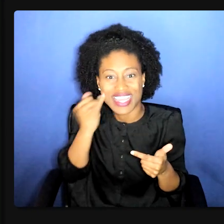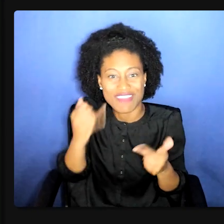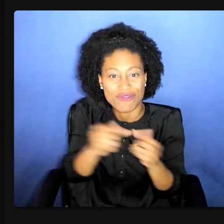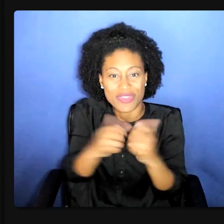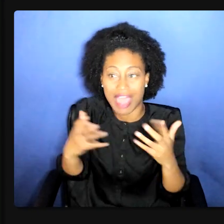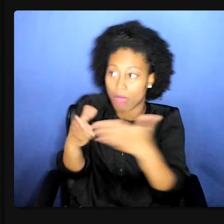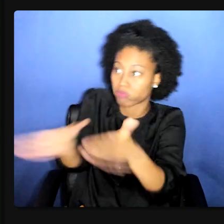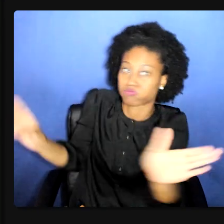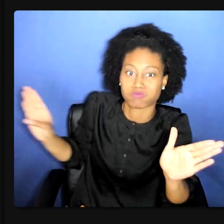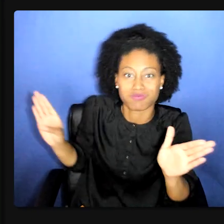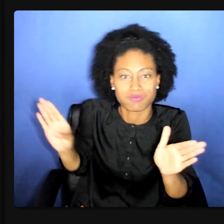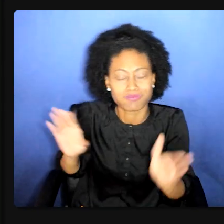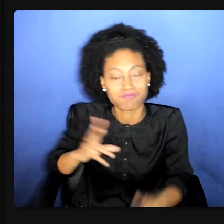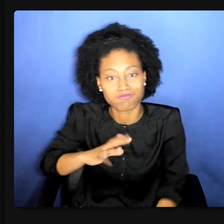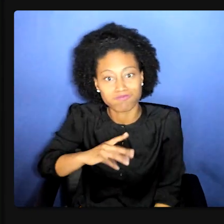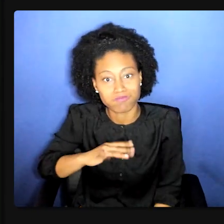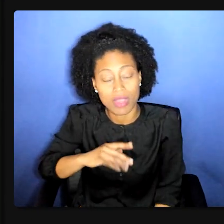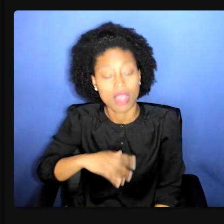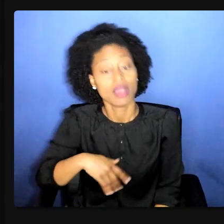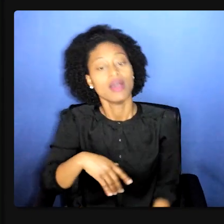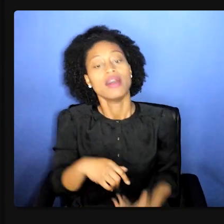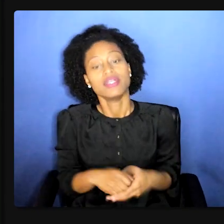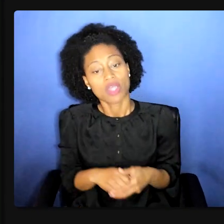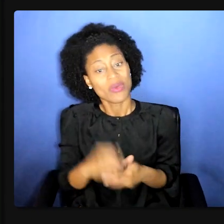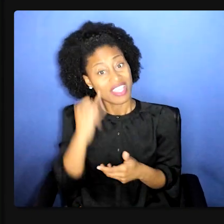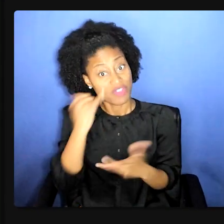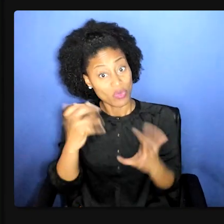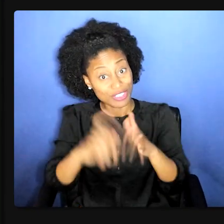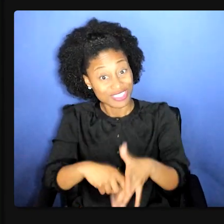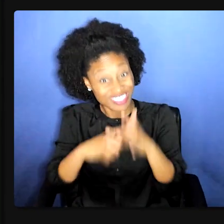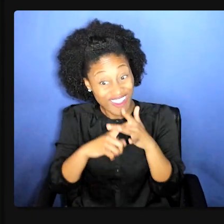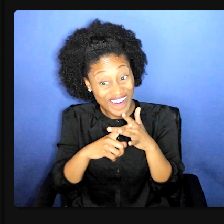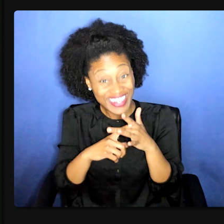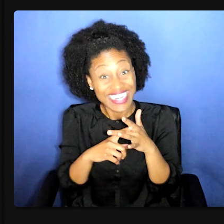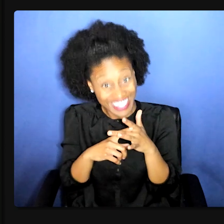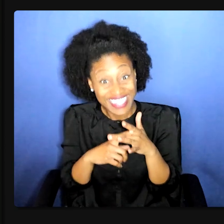you're wondering how to get started with the mixed reality toolkit you've come to the right place